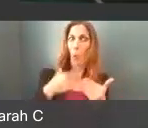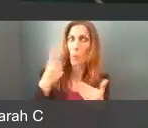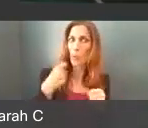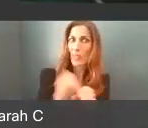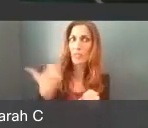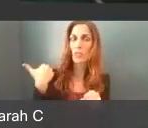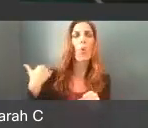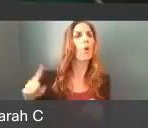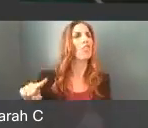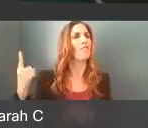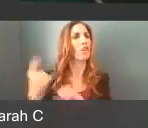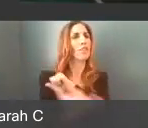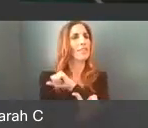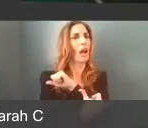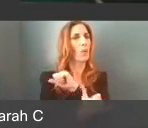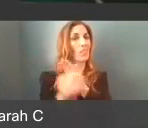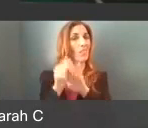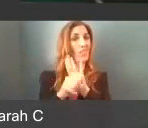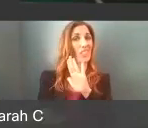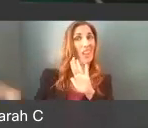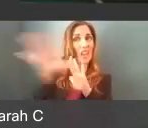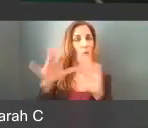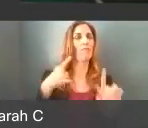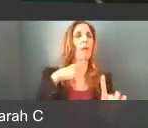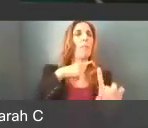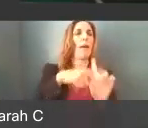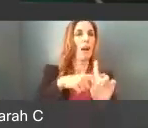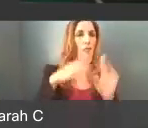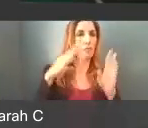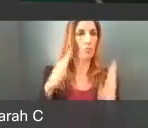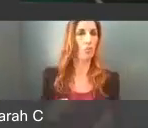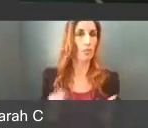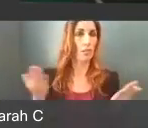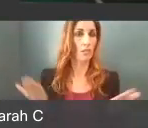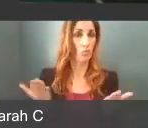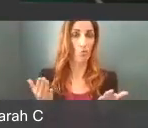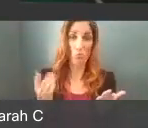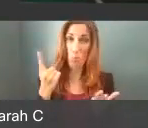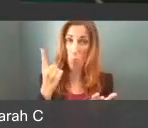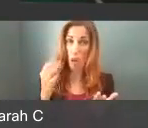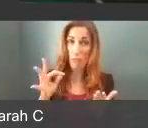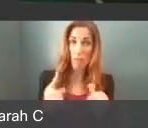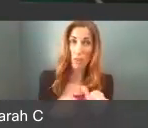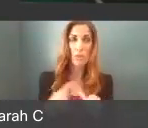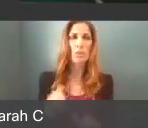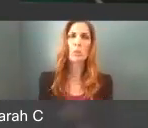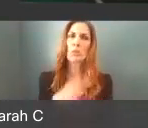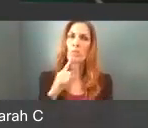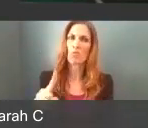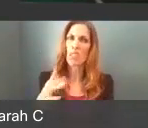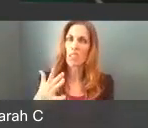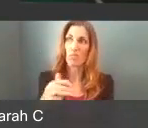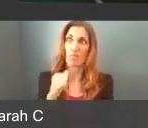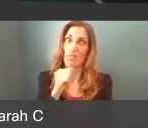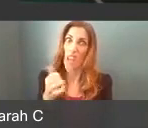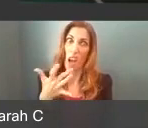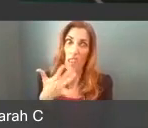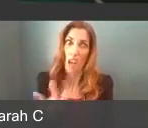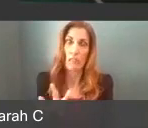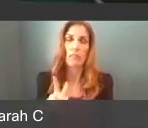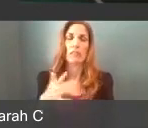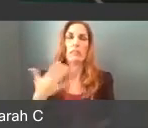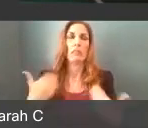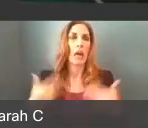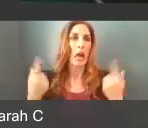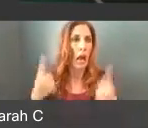positive cases and we were particularly unlucky in that we had a number of people who had gone